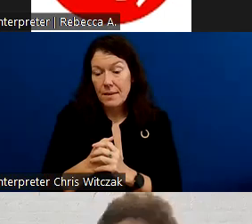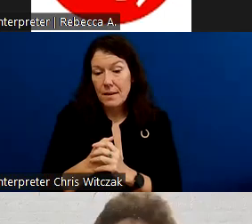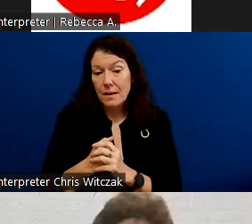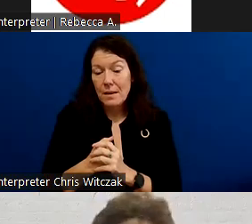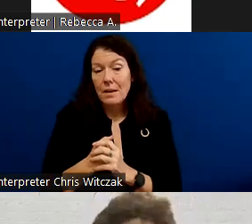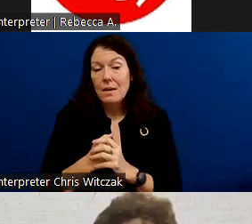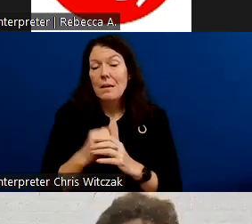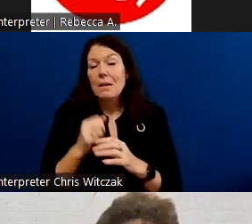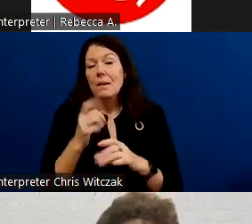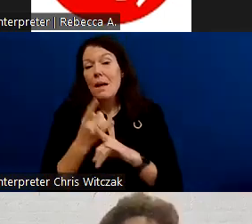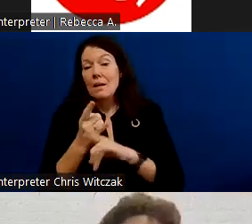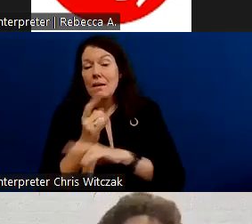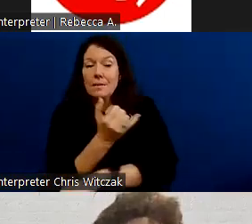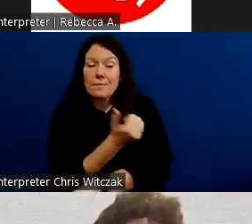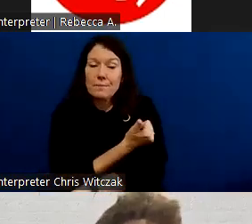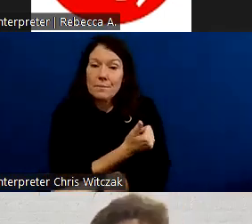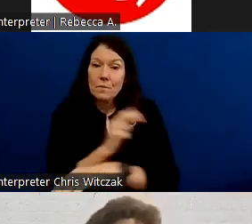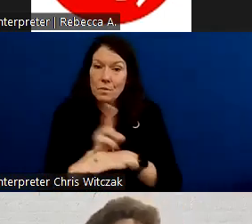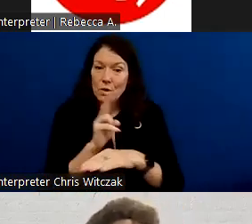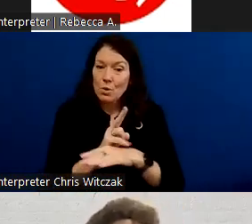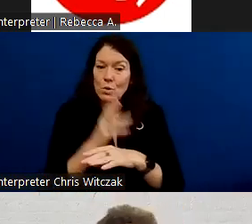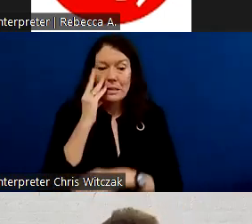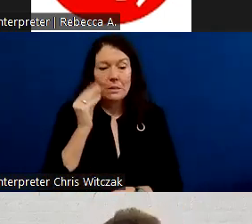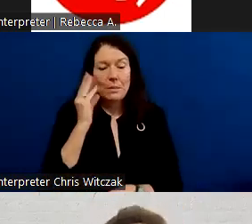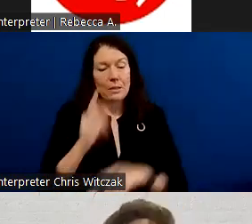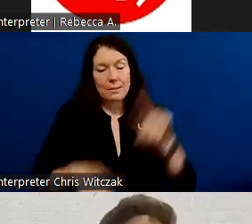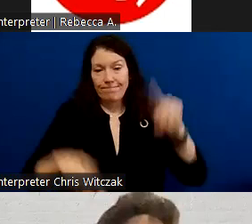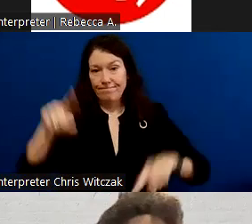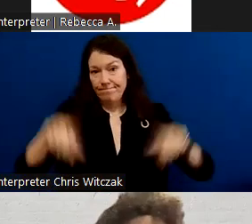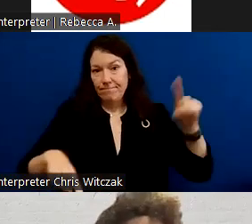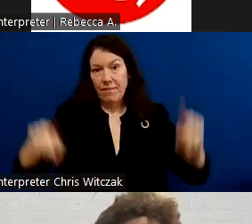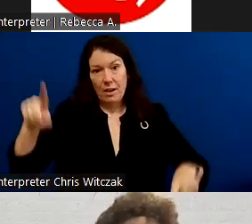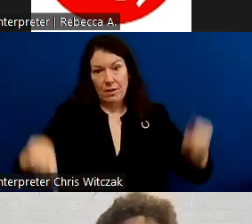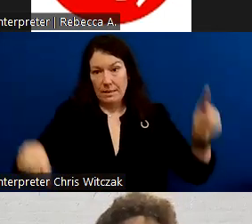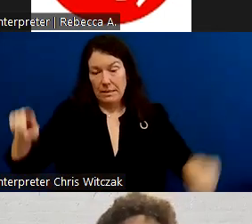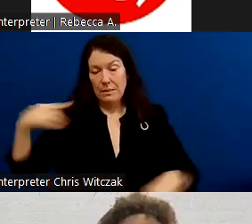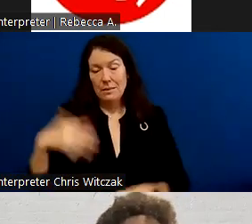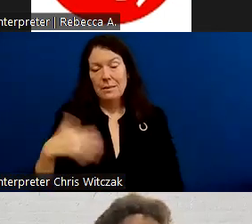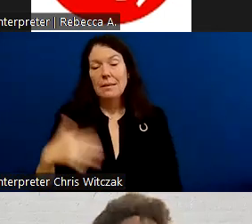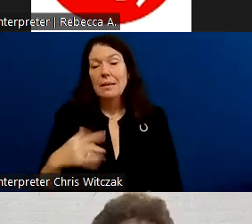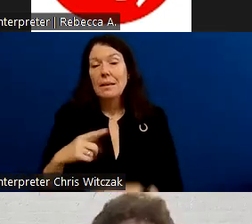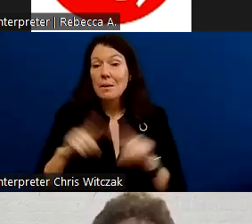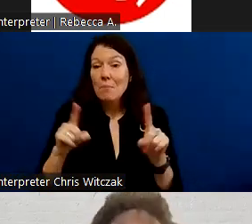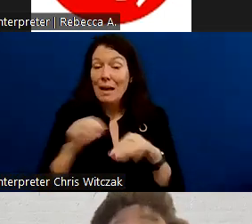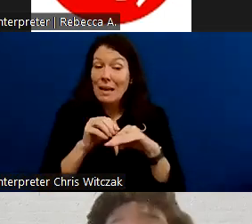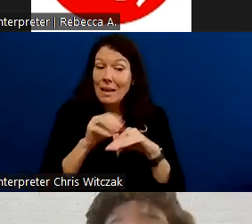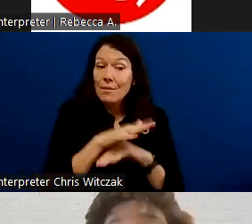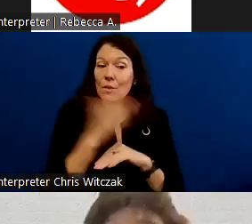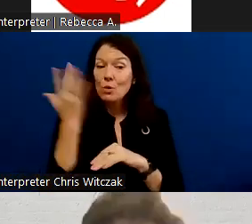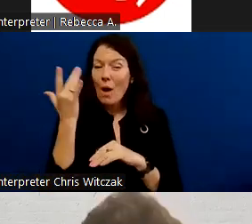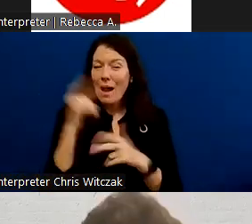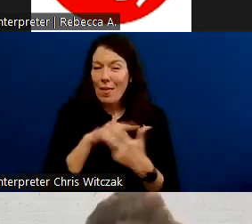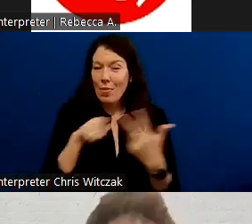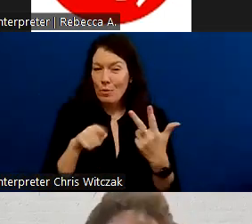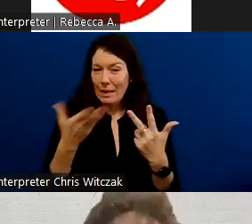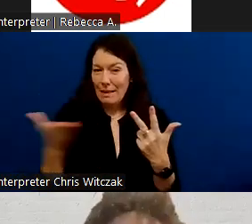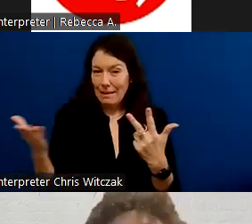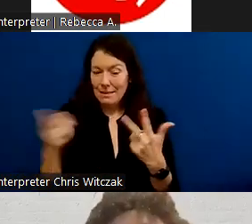as we've discussed is highly individual but it's influenced by three key factors drug,